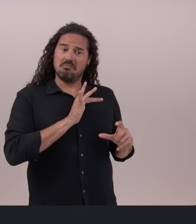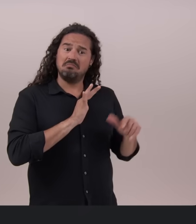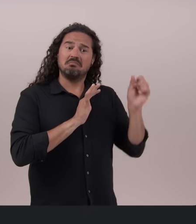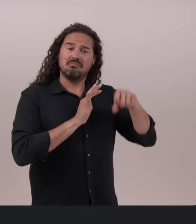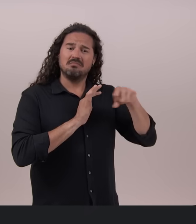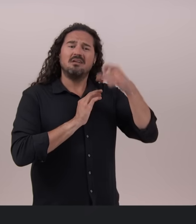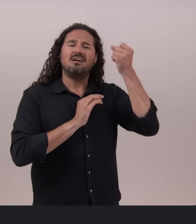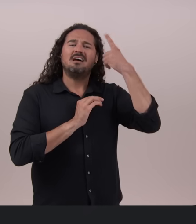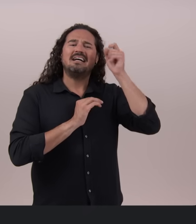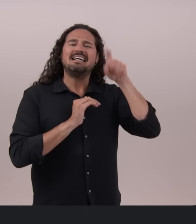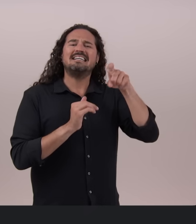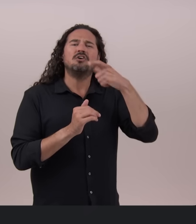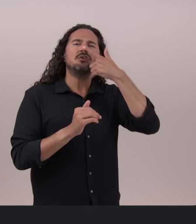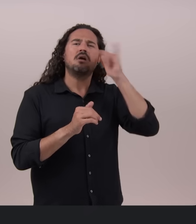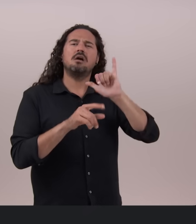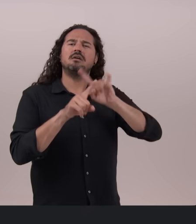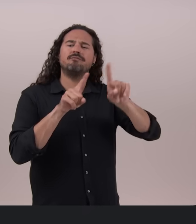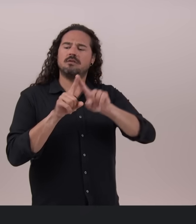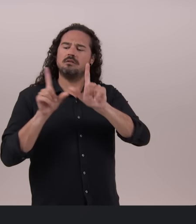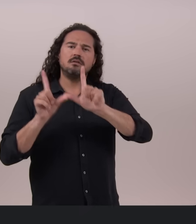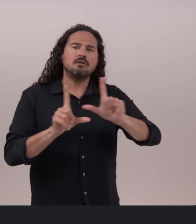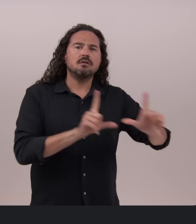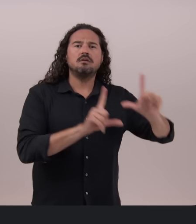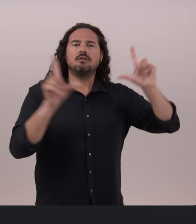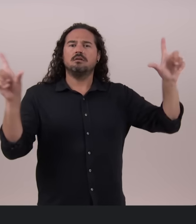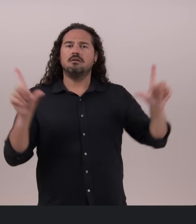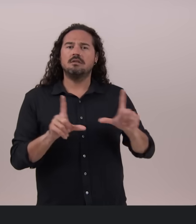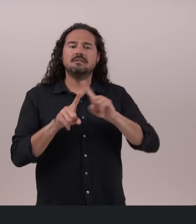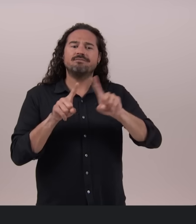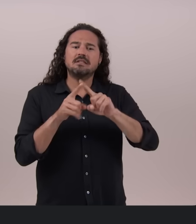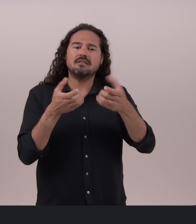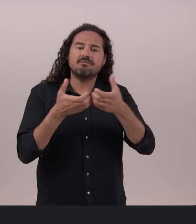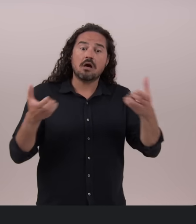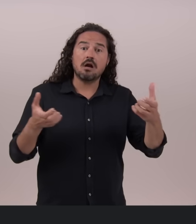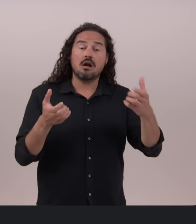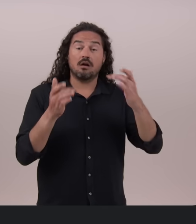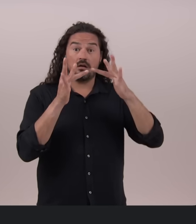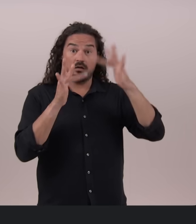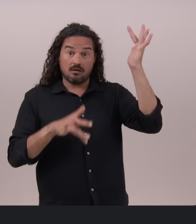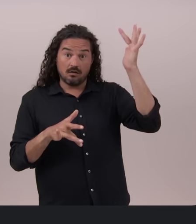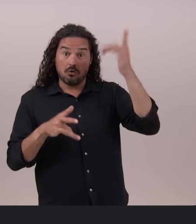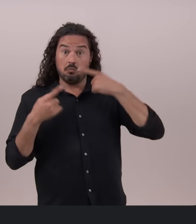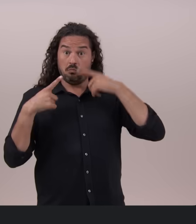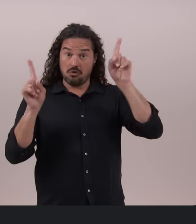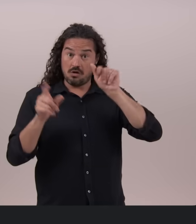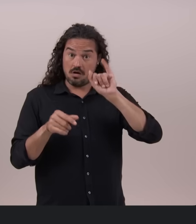across multiple configurations, and whether that AI Summary really works offline.